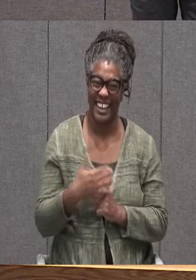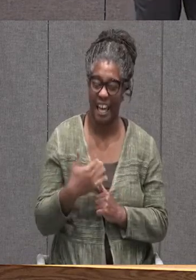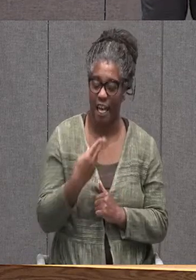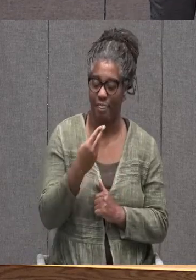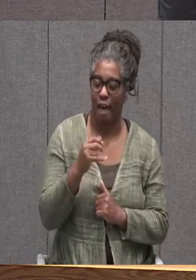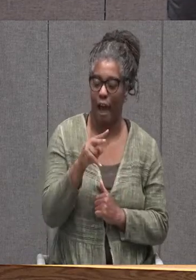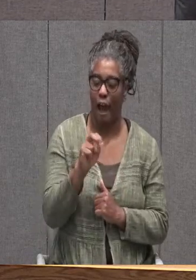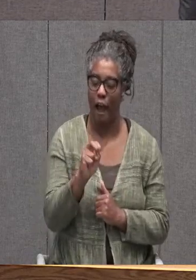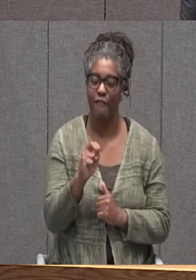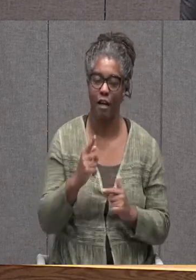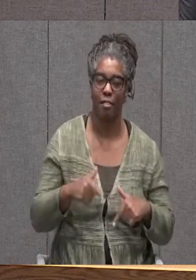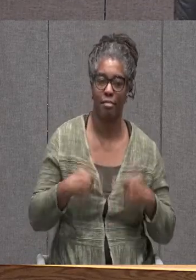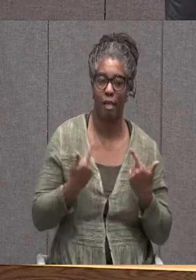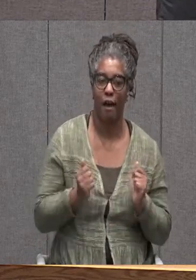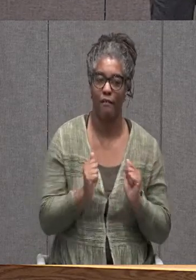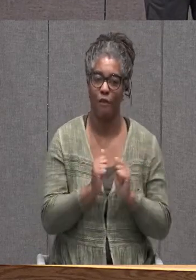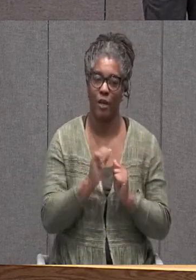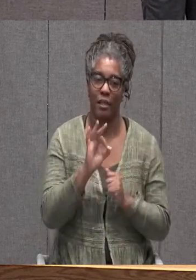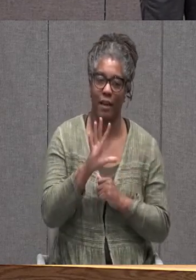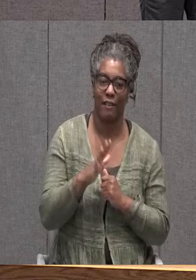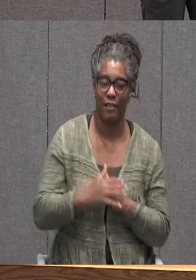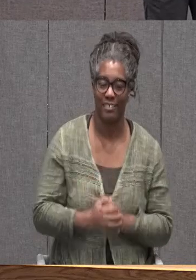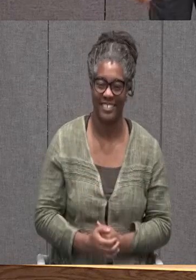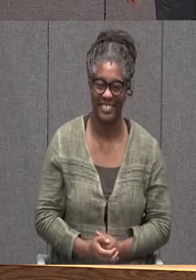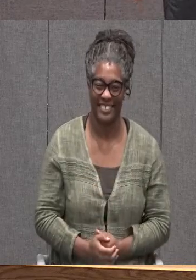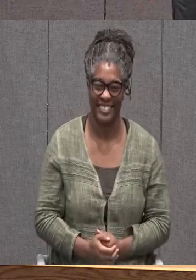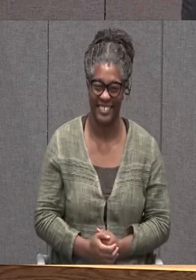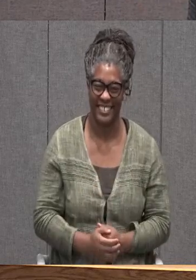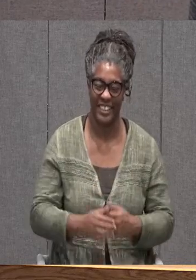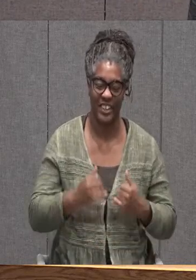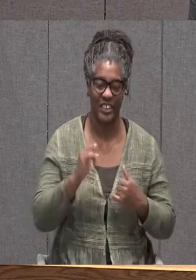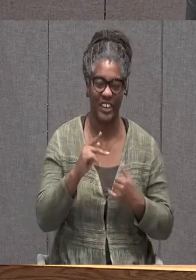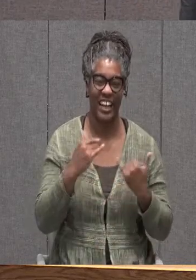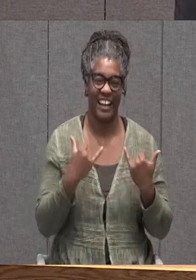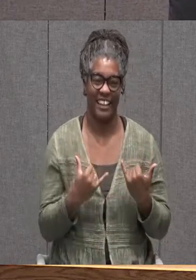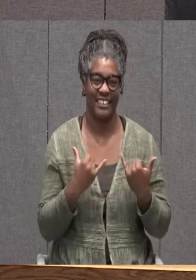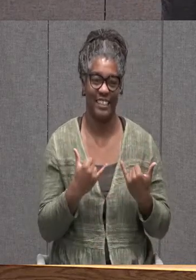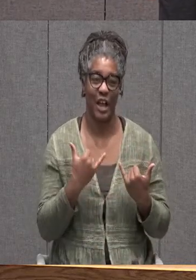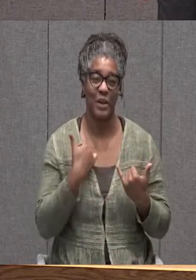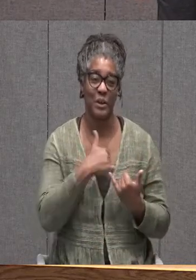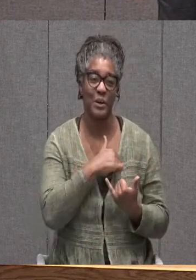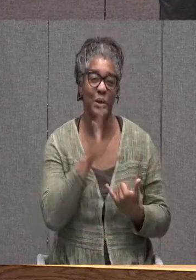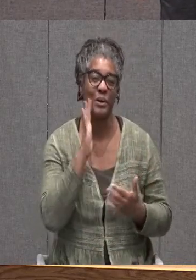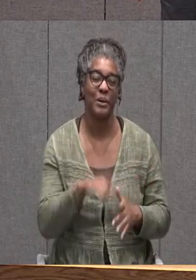So what we're going to do boys and girls, we are going to start off with some movement,